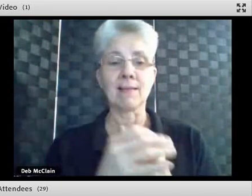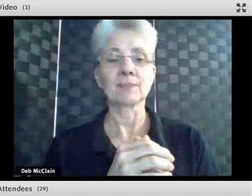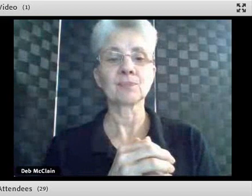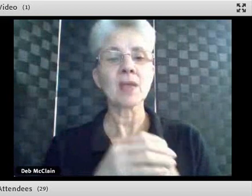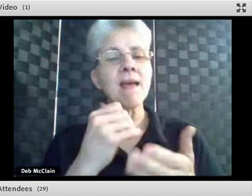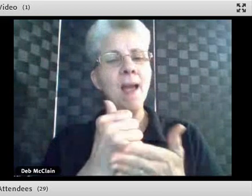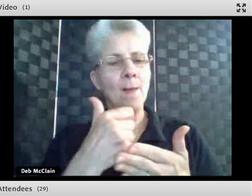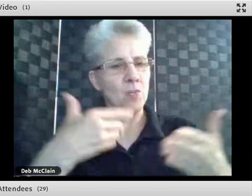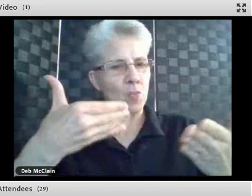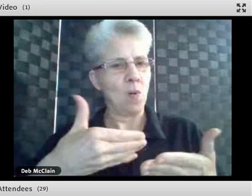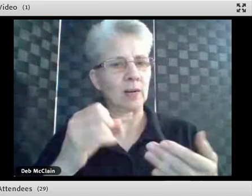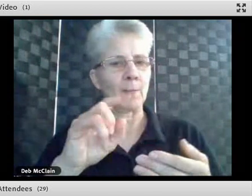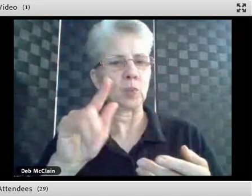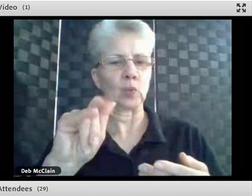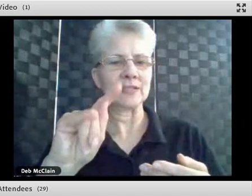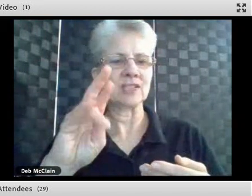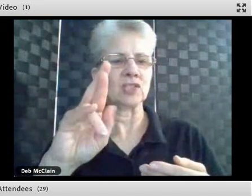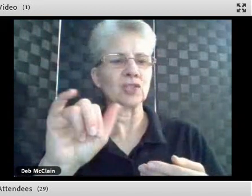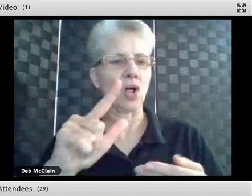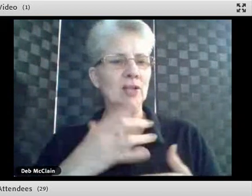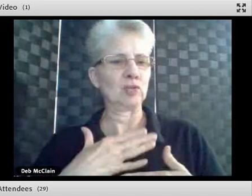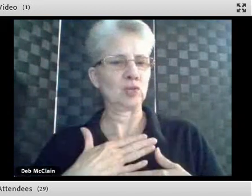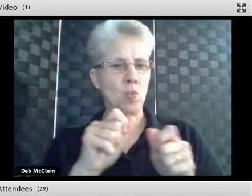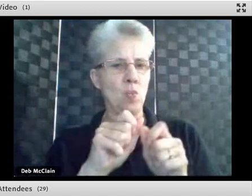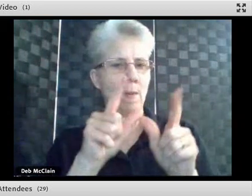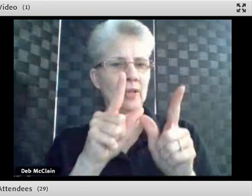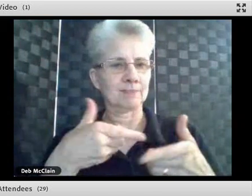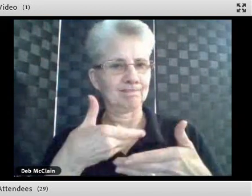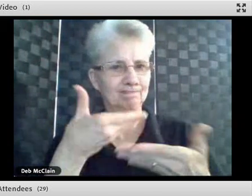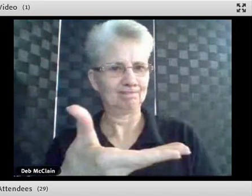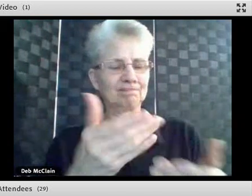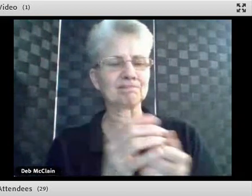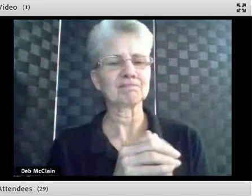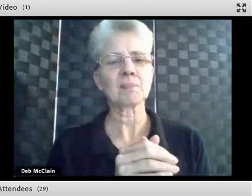Please help me welcome Krystal, and enjoy her webinar. Krystal?